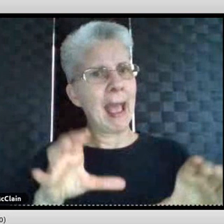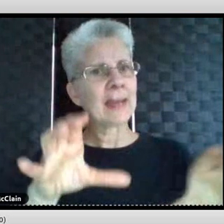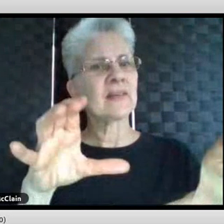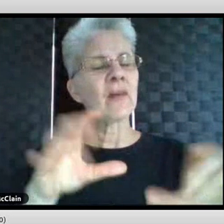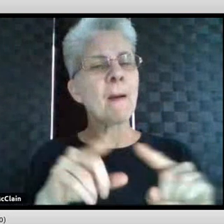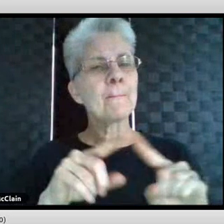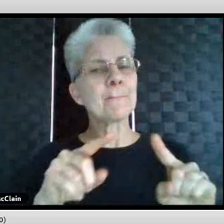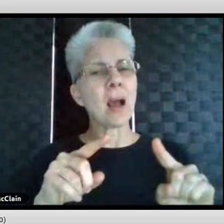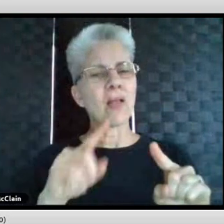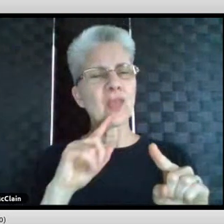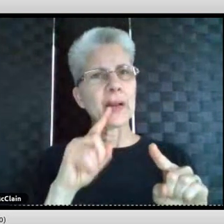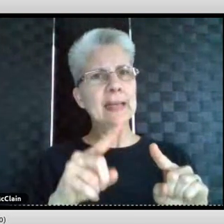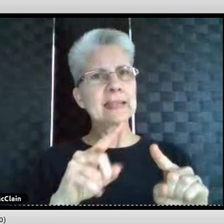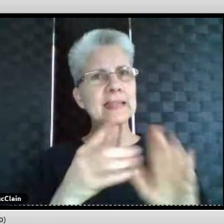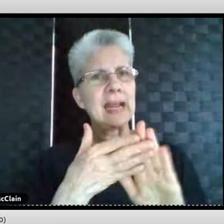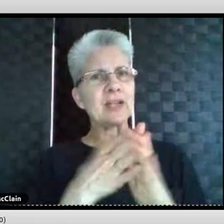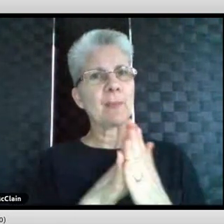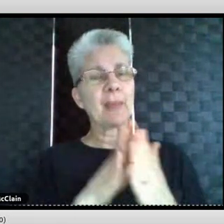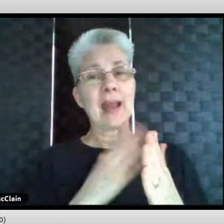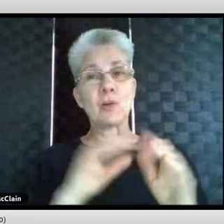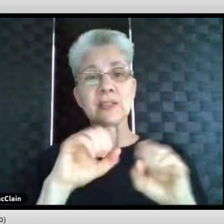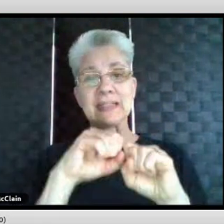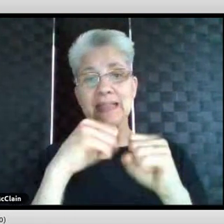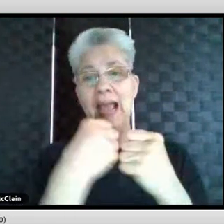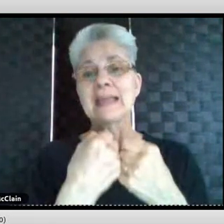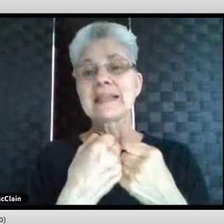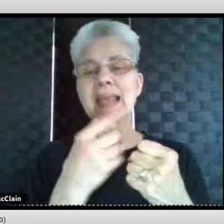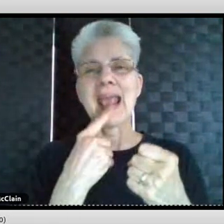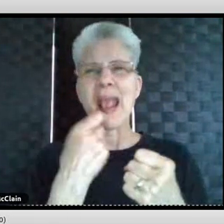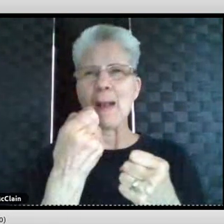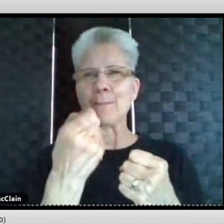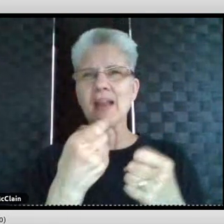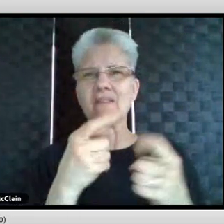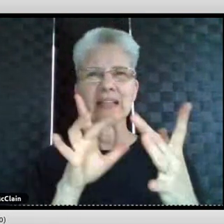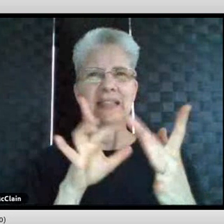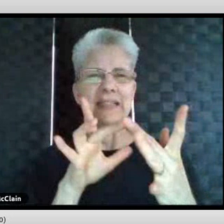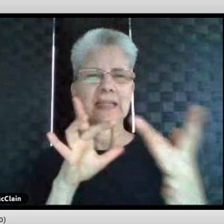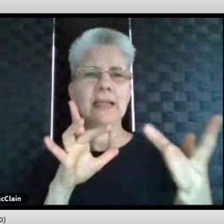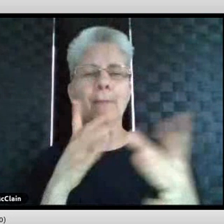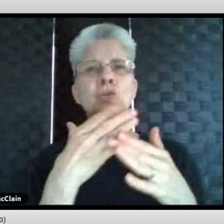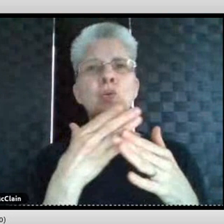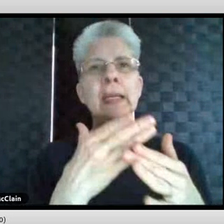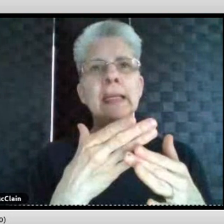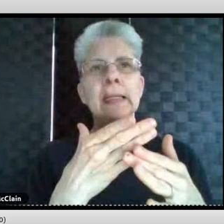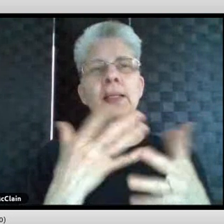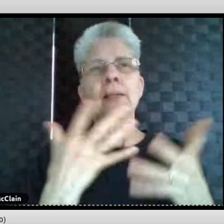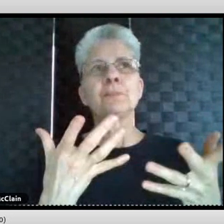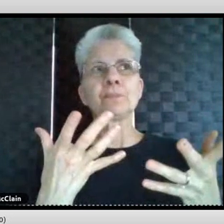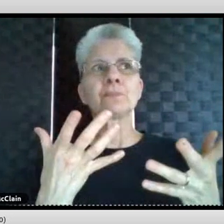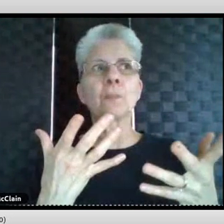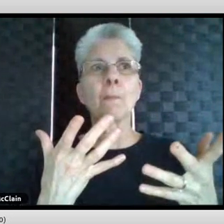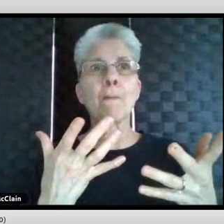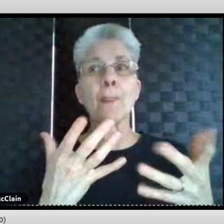But there is getting to be in our society a bit of disconnect between the bulk of society,